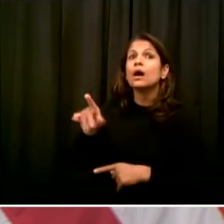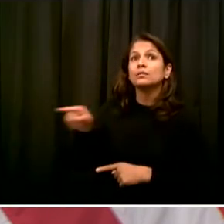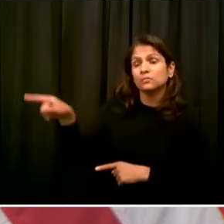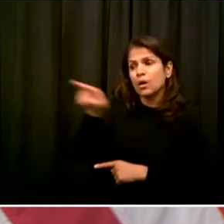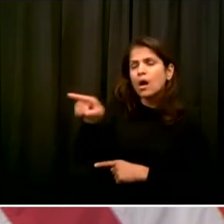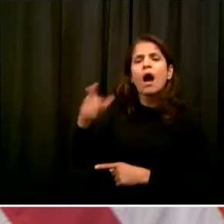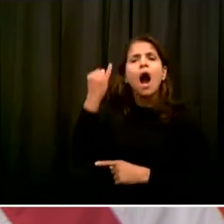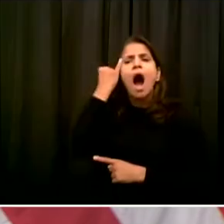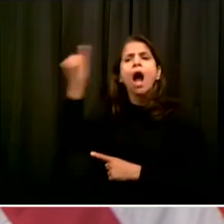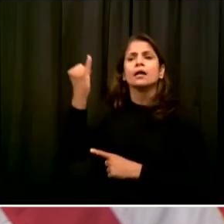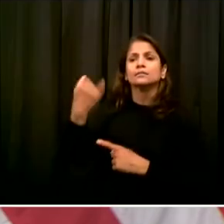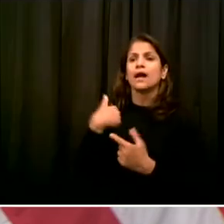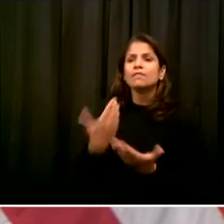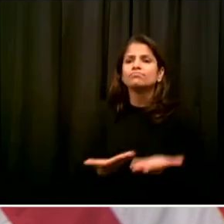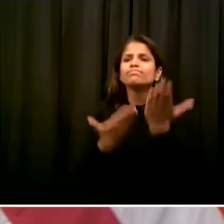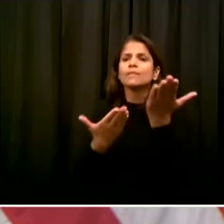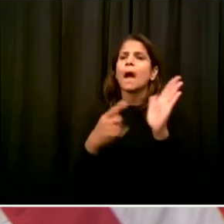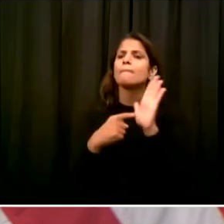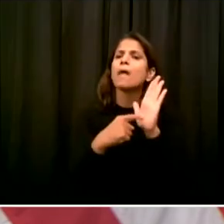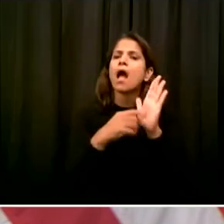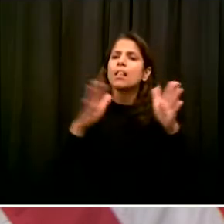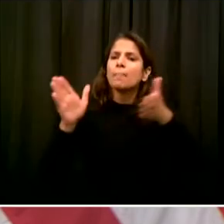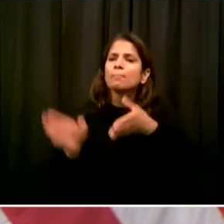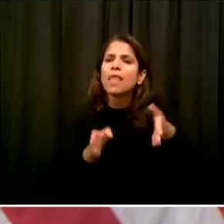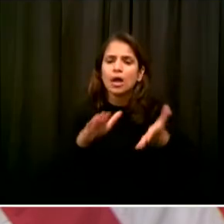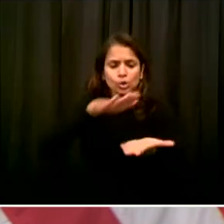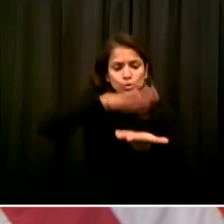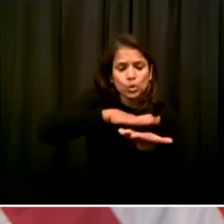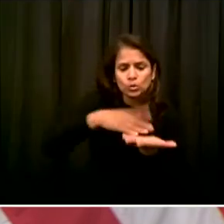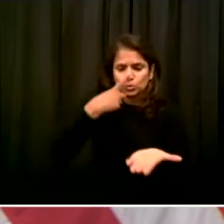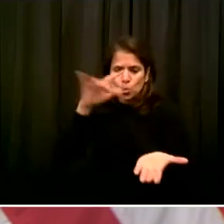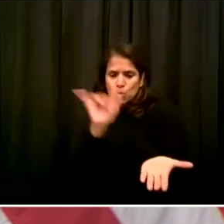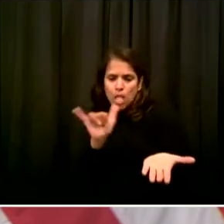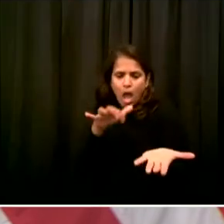WHEN SCHOOL COMMUNITIES SUBMITTED THEIR MODELS OF